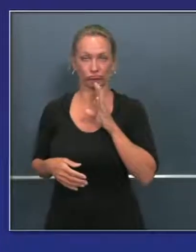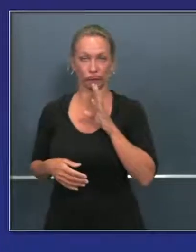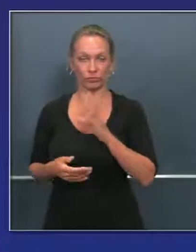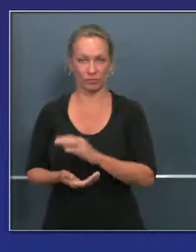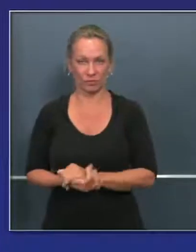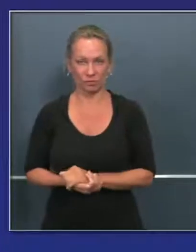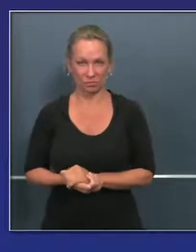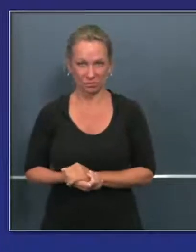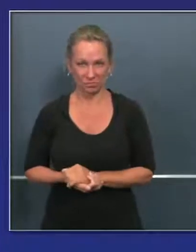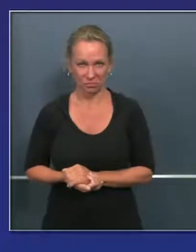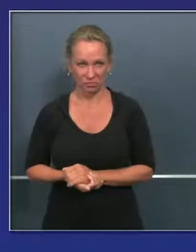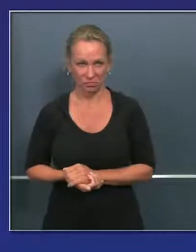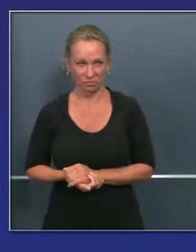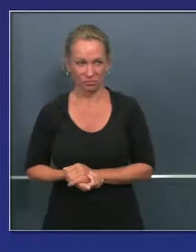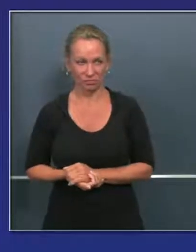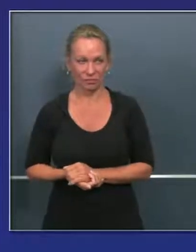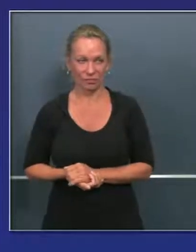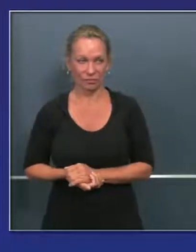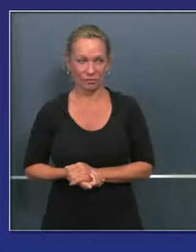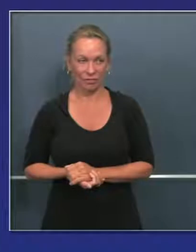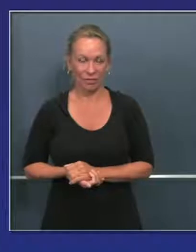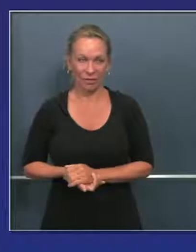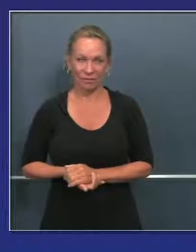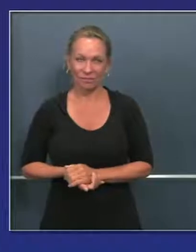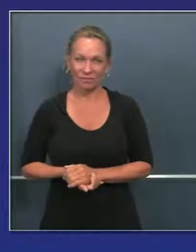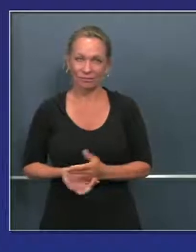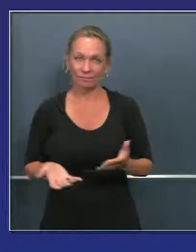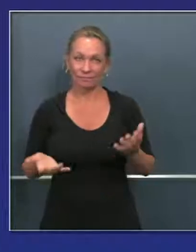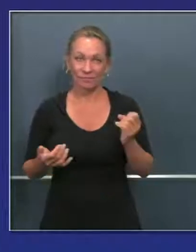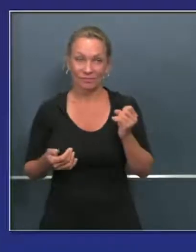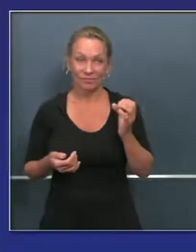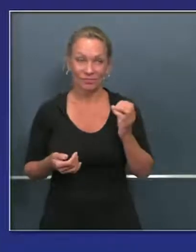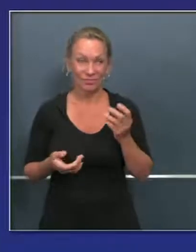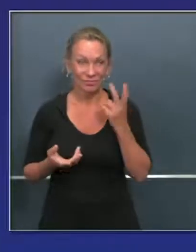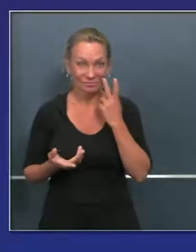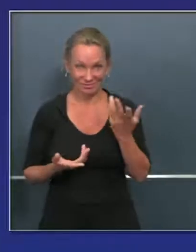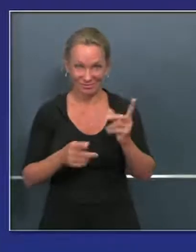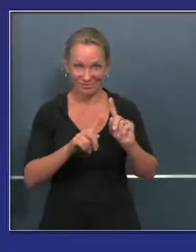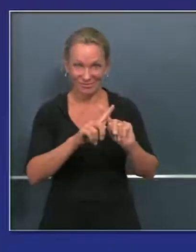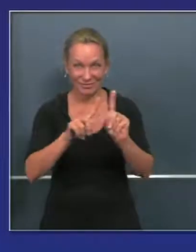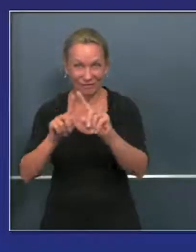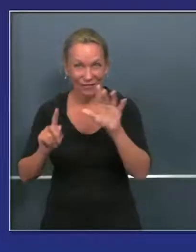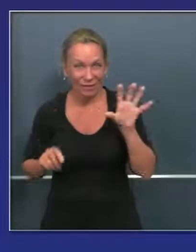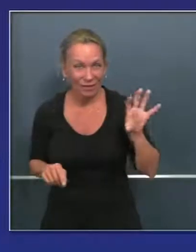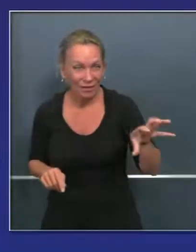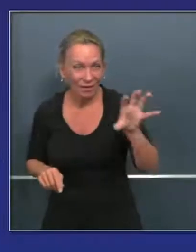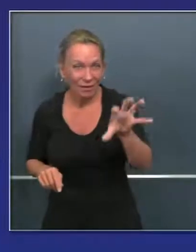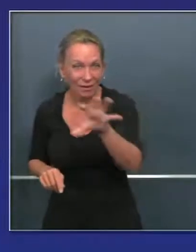part of this state what dr. Ghali was referring to as it relates to that differentiation is also